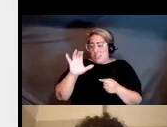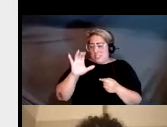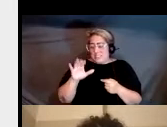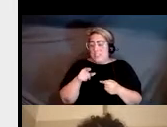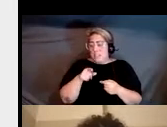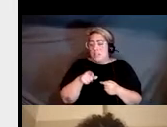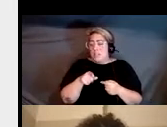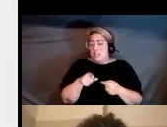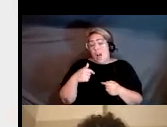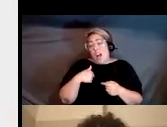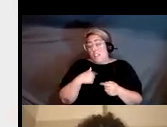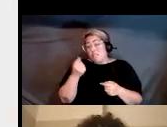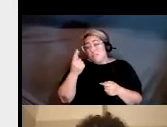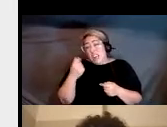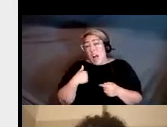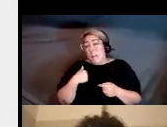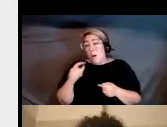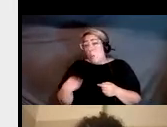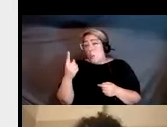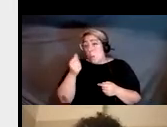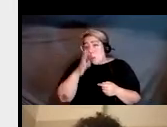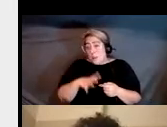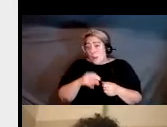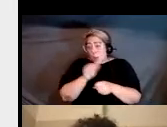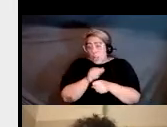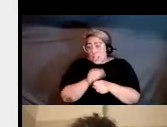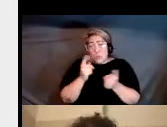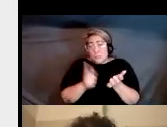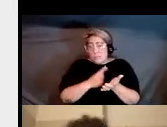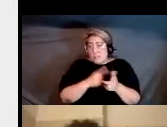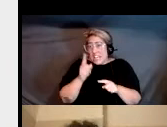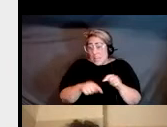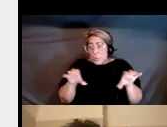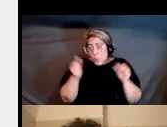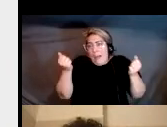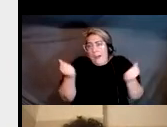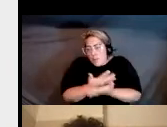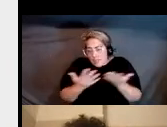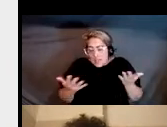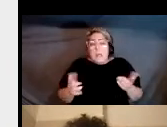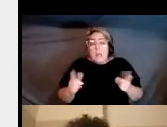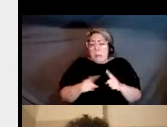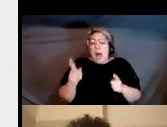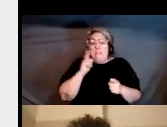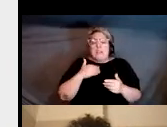and sometimes I run out of steam . We're looking to update it in the next couple of weeks to reflect more Key to NYC information.